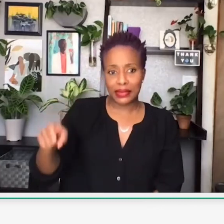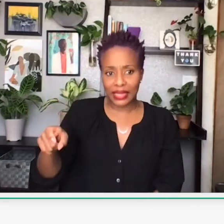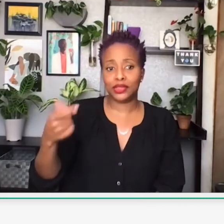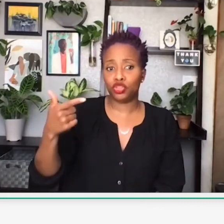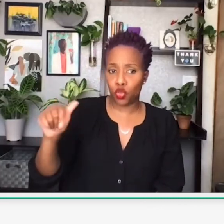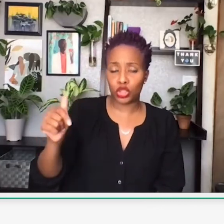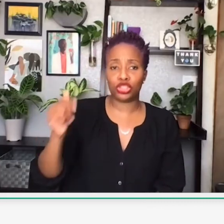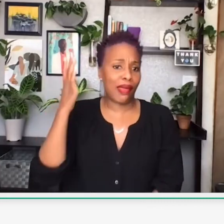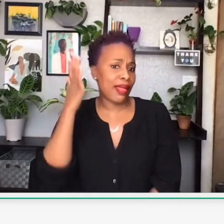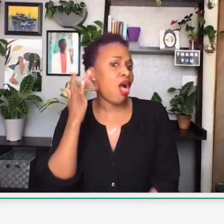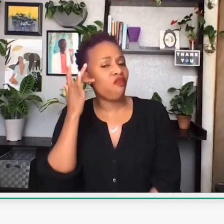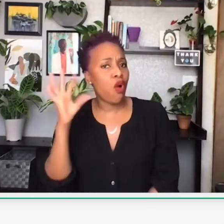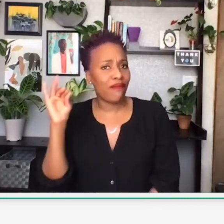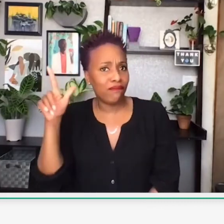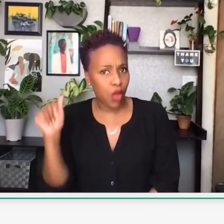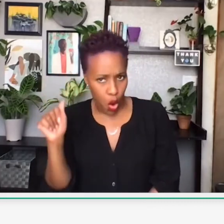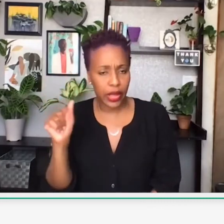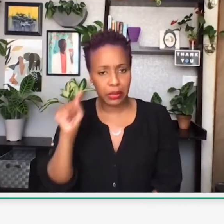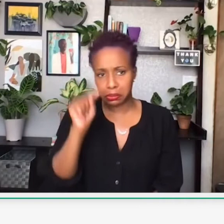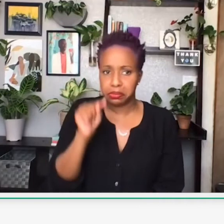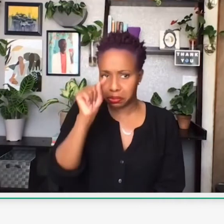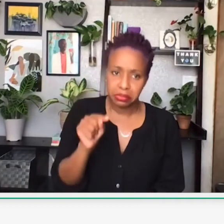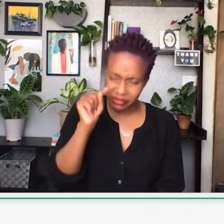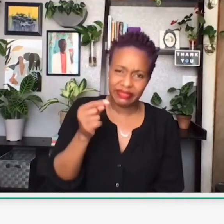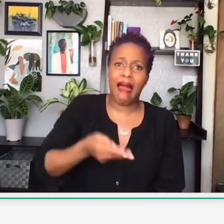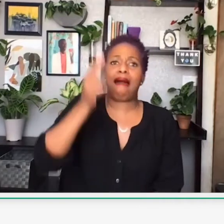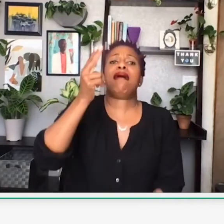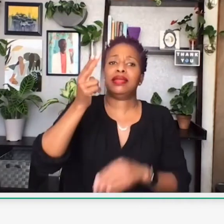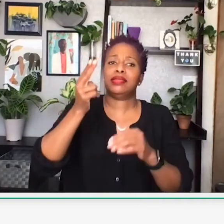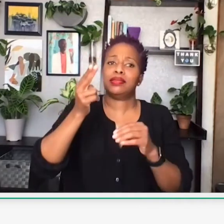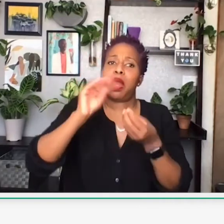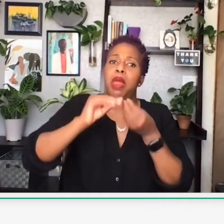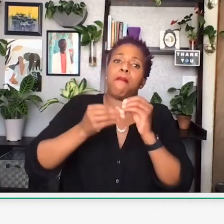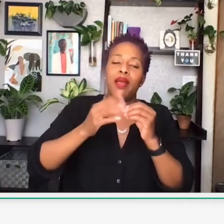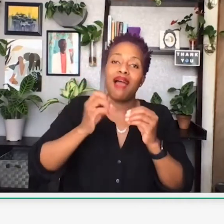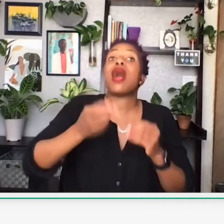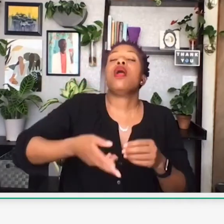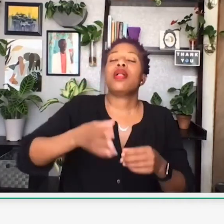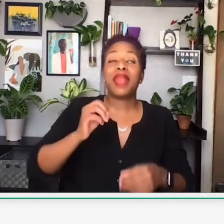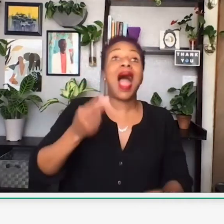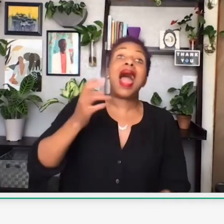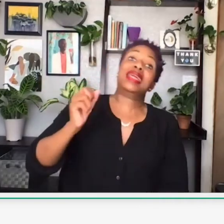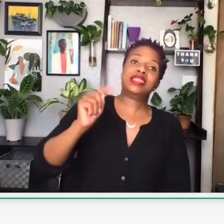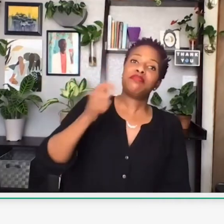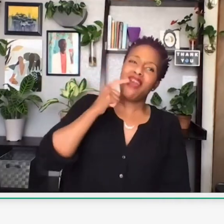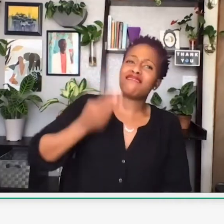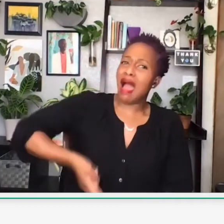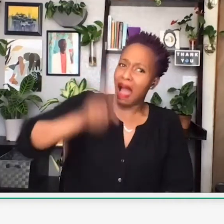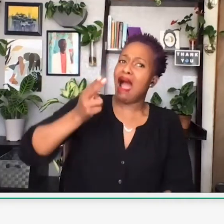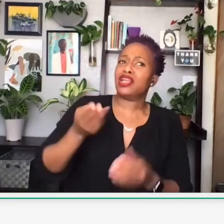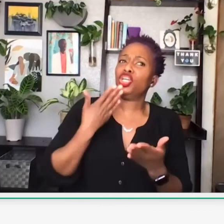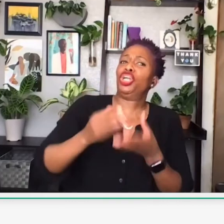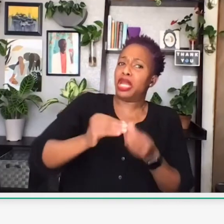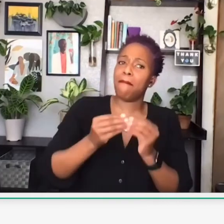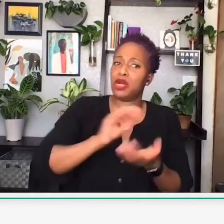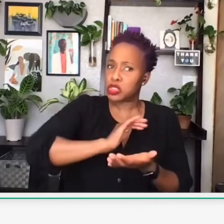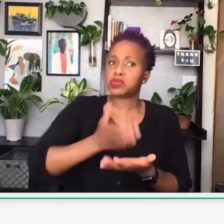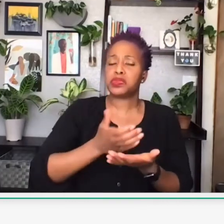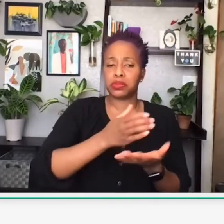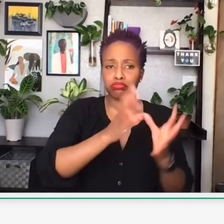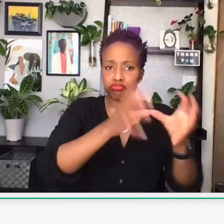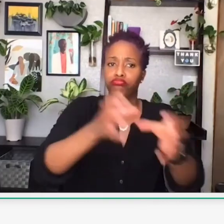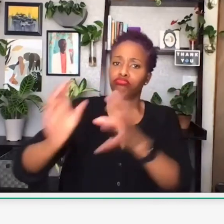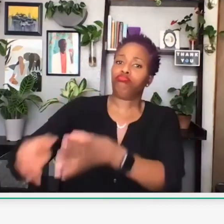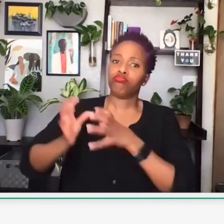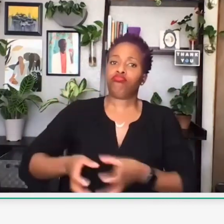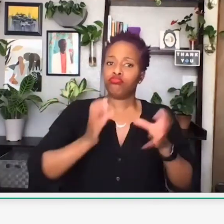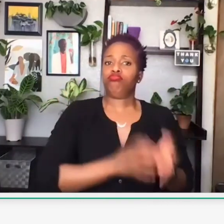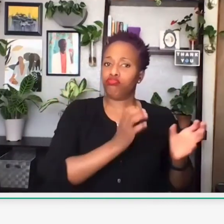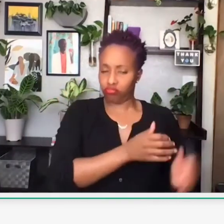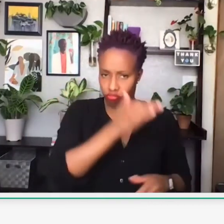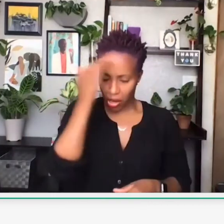include New York, Texas, Georgia, California, and Florida.